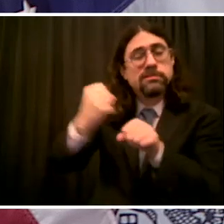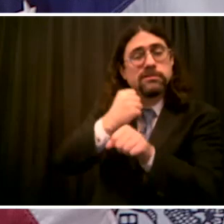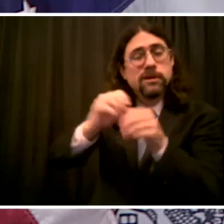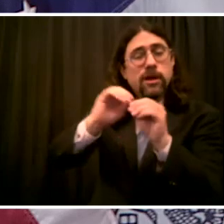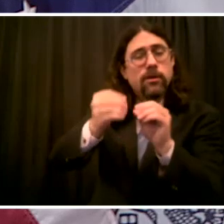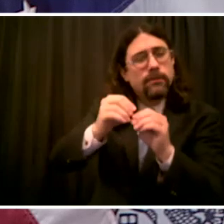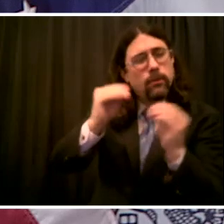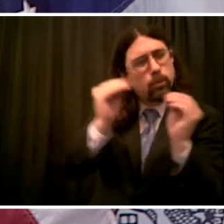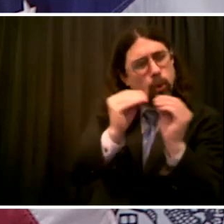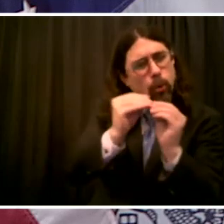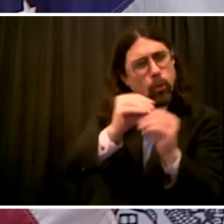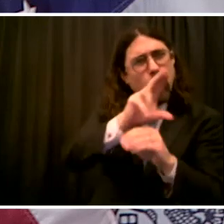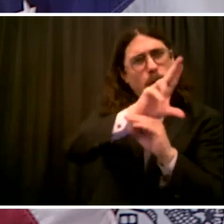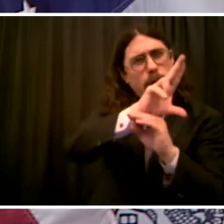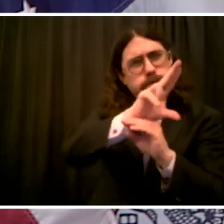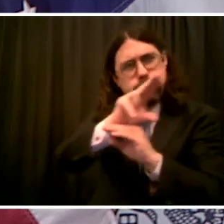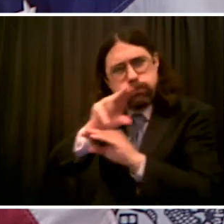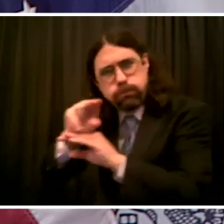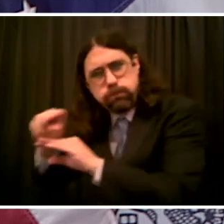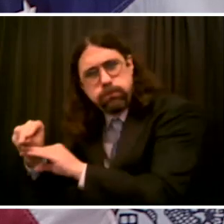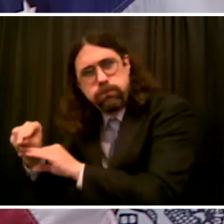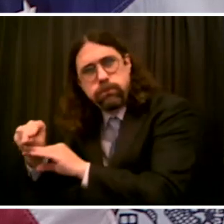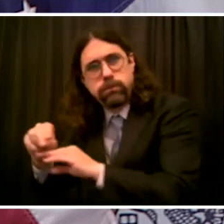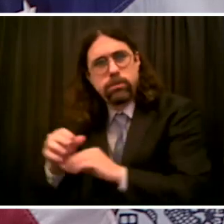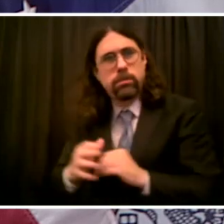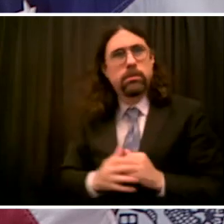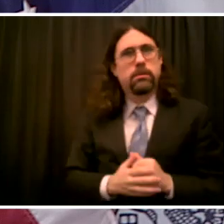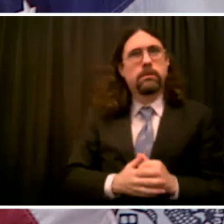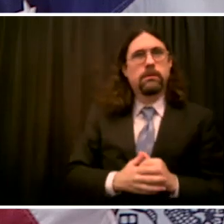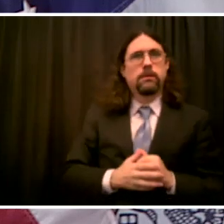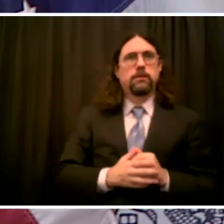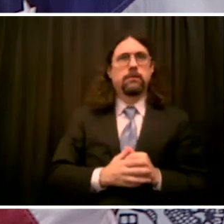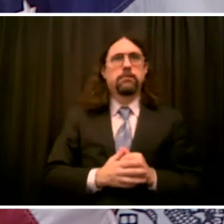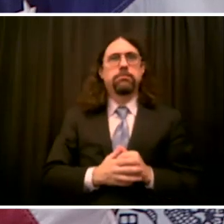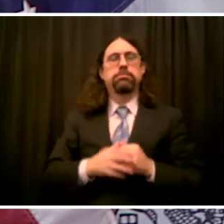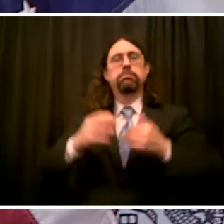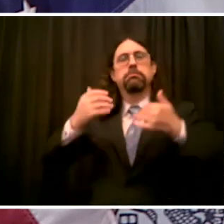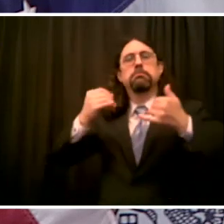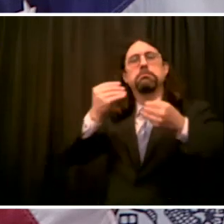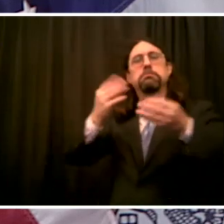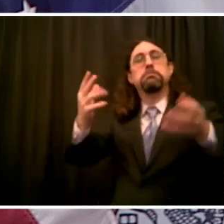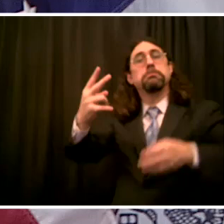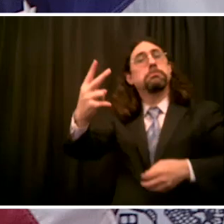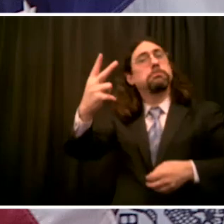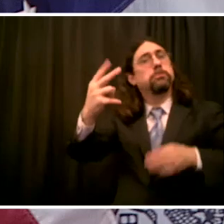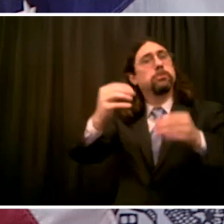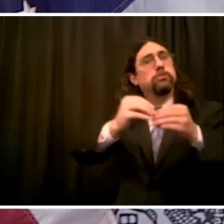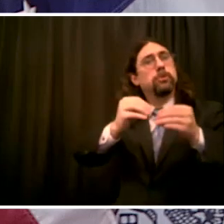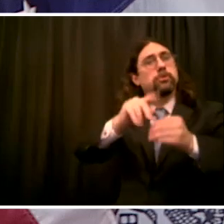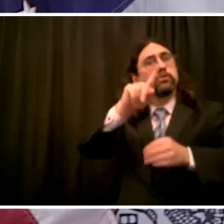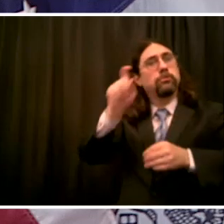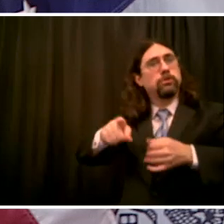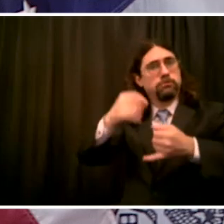VIOLENCE V DN.